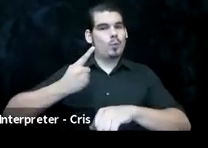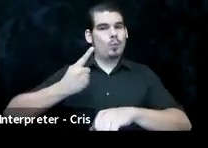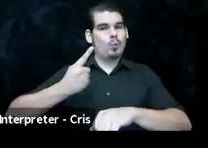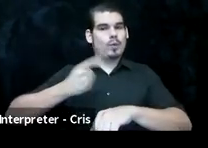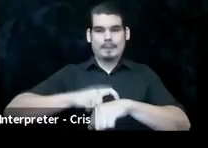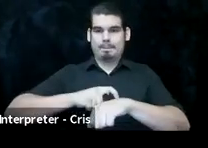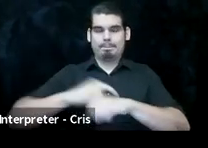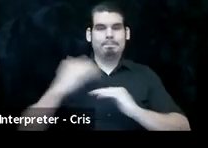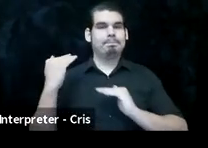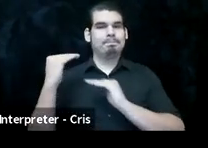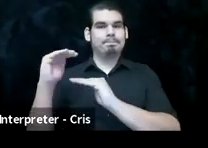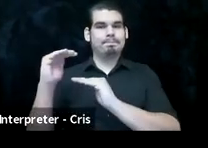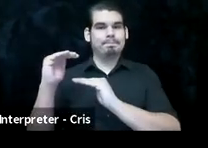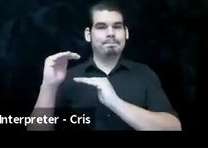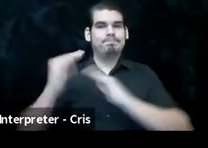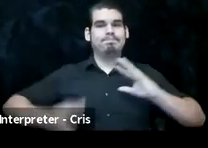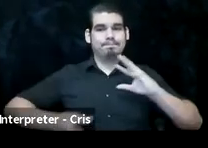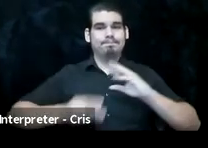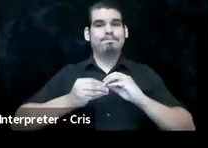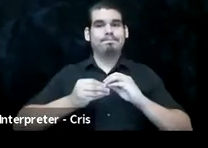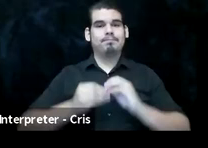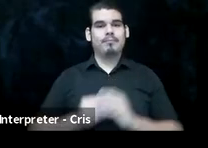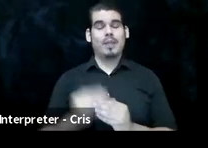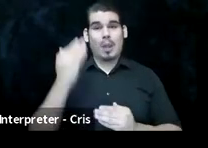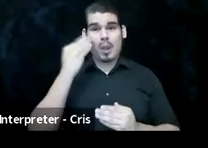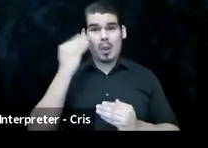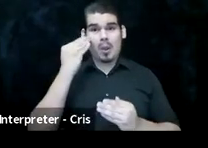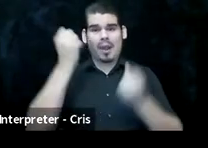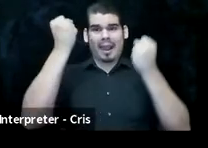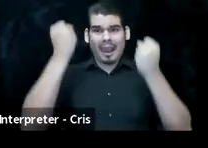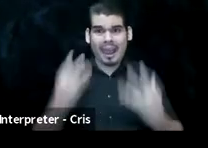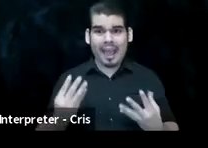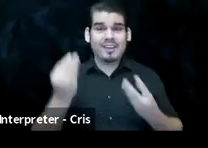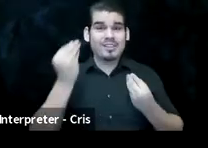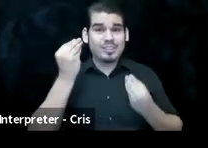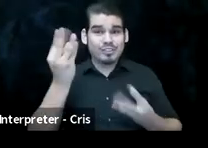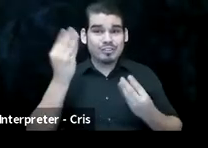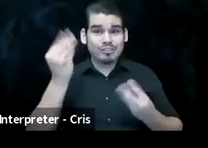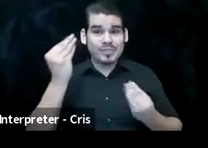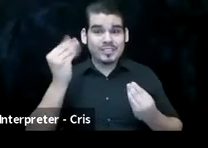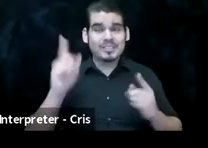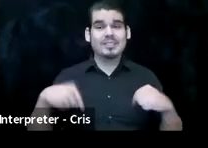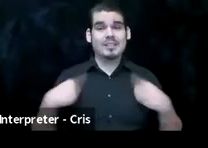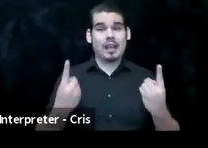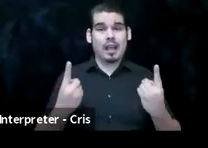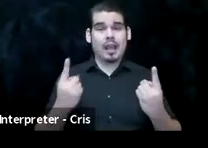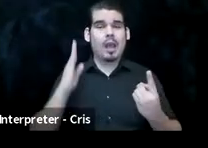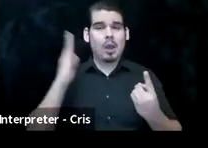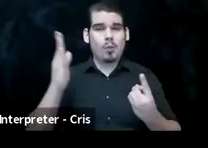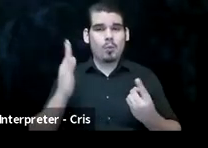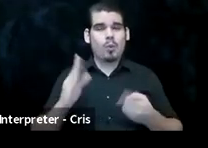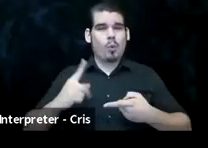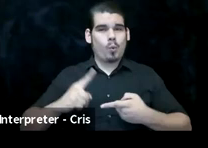Katherine Squire: clarify, so I know this is a lot of information, so far, so i'm going to kind of stop and pause for a minute and see if there any other questions.